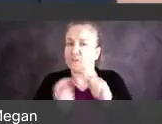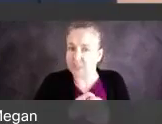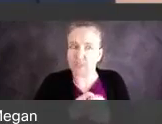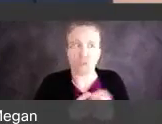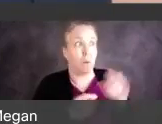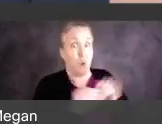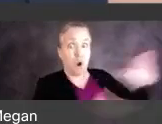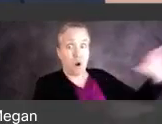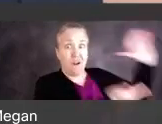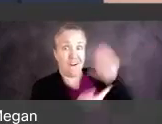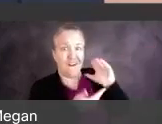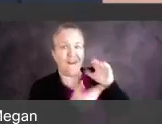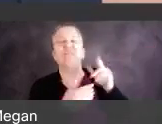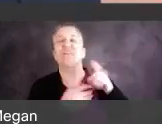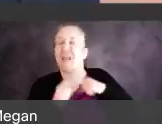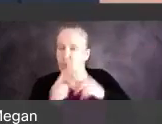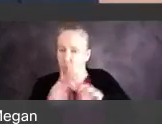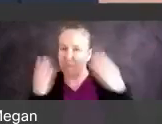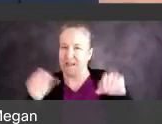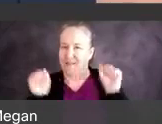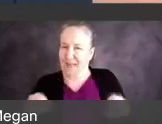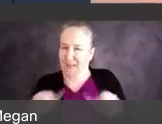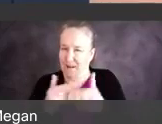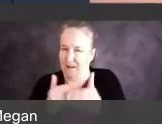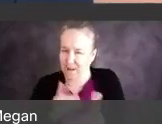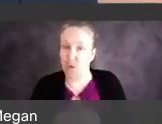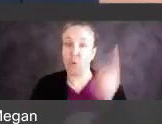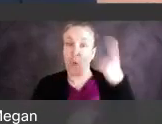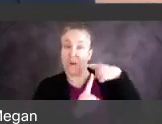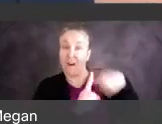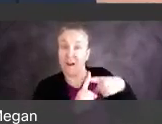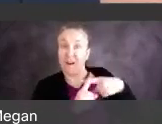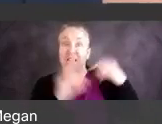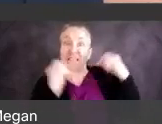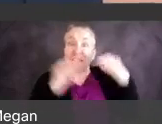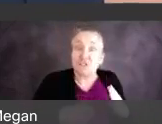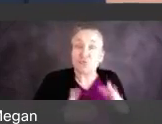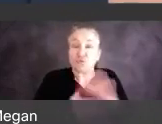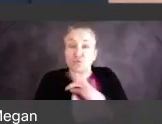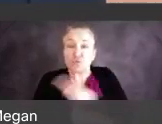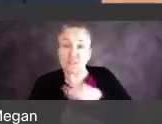One bright spot is that our teachers and school staff members will be able to get vaccinated as